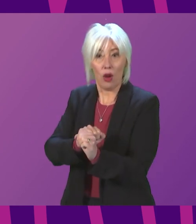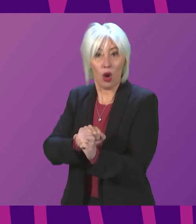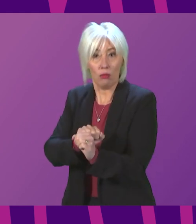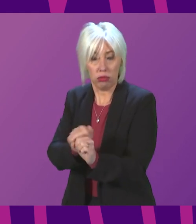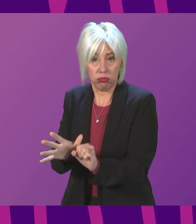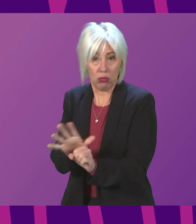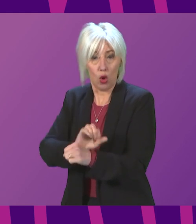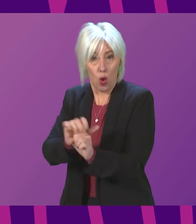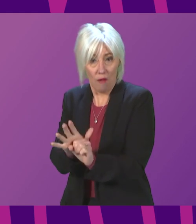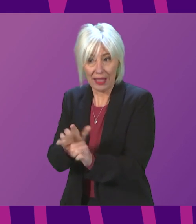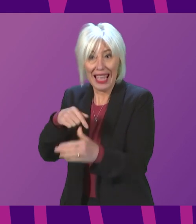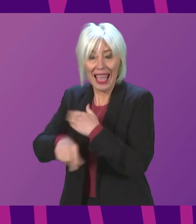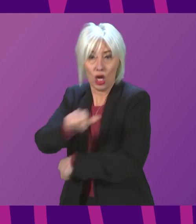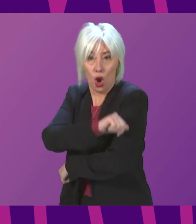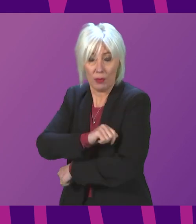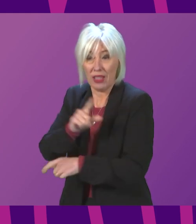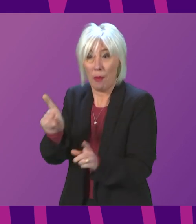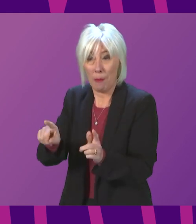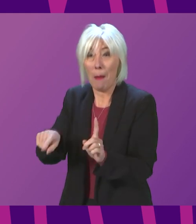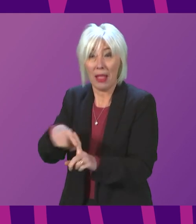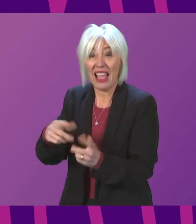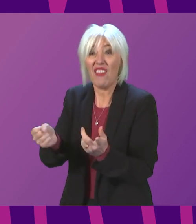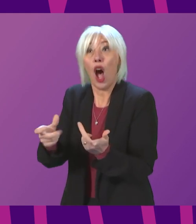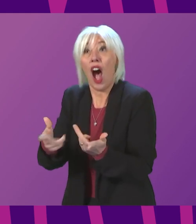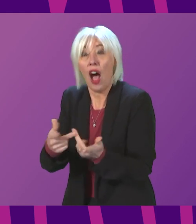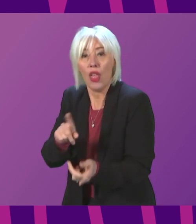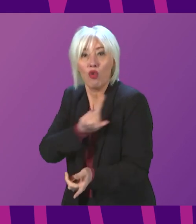takes away all the difficult impacts of their having Covid.